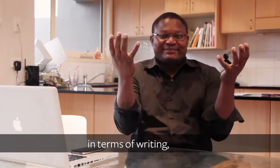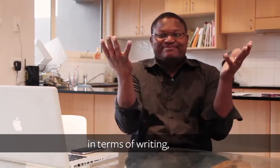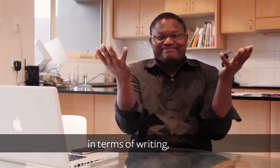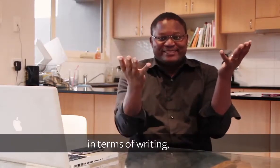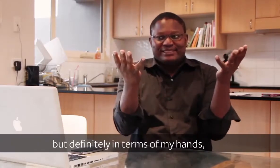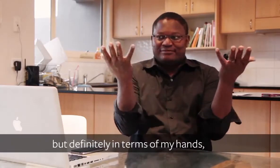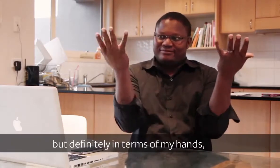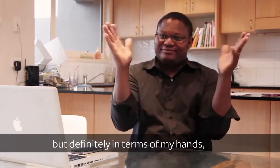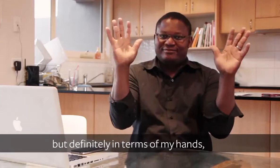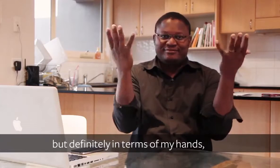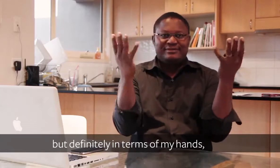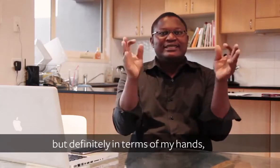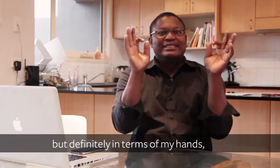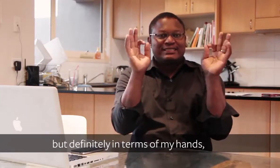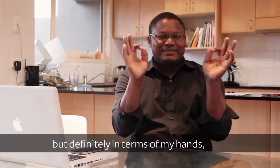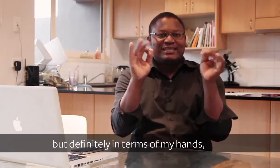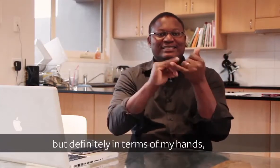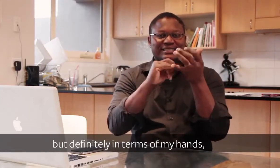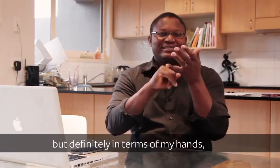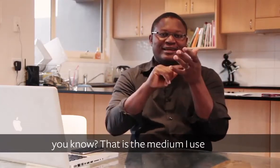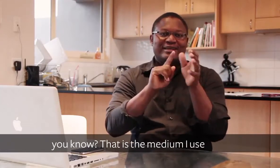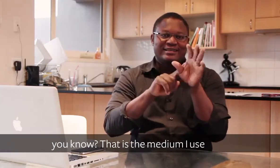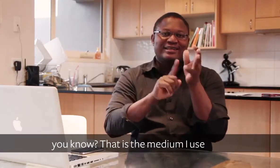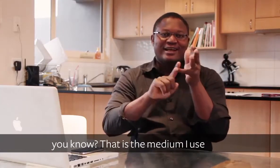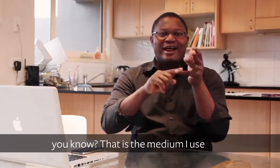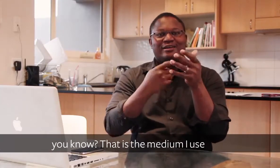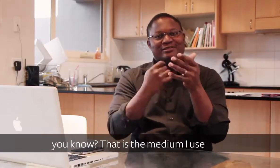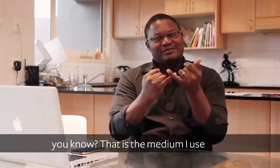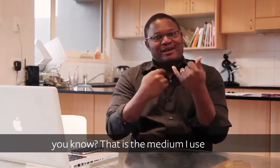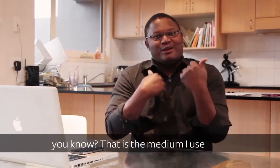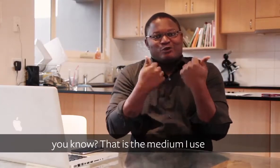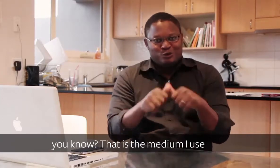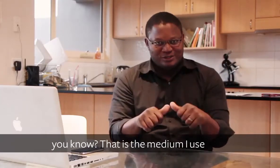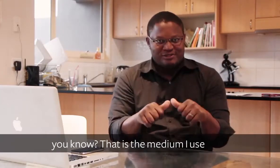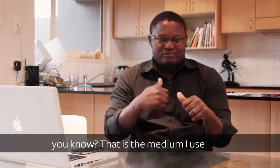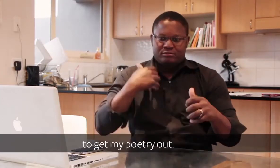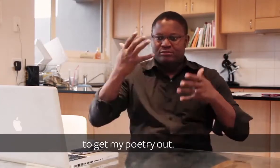but definitely in terms of my hands, you know, that is the the medium I use to get